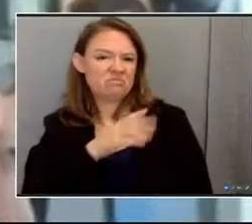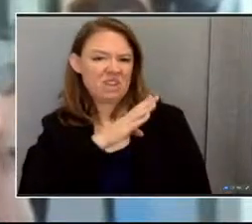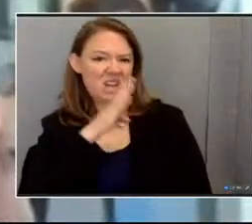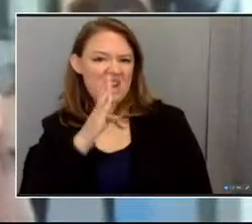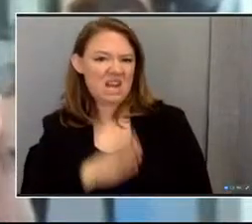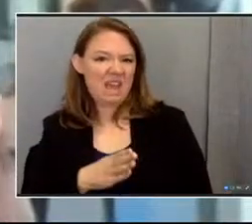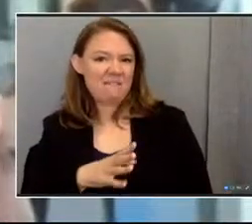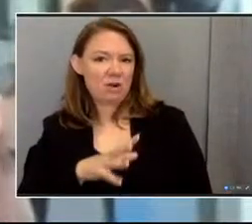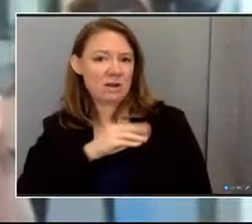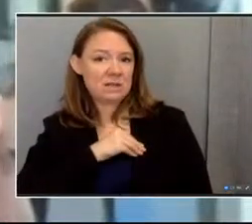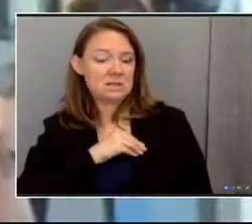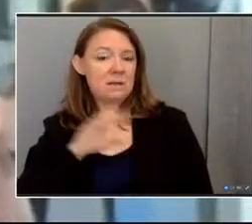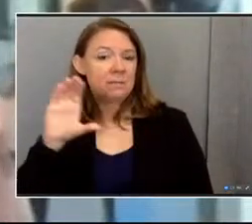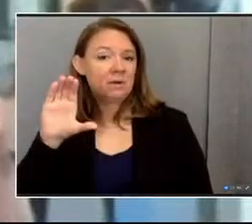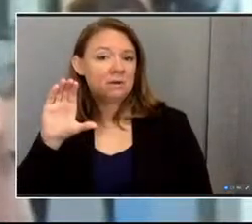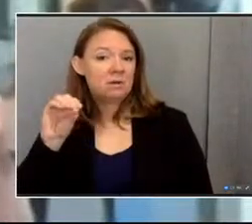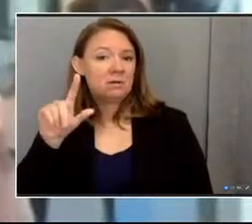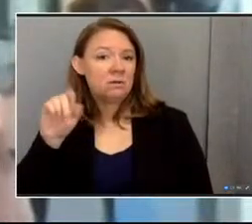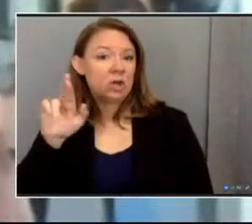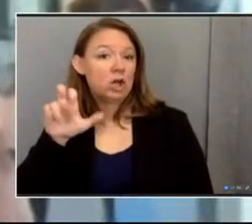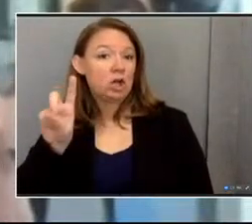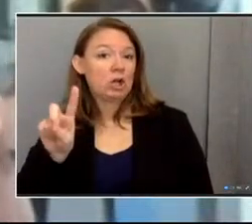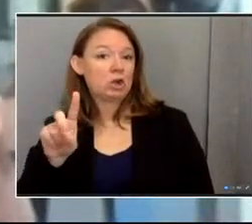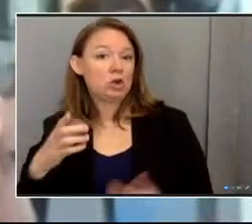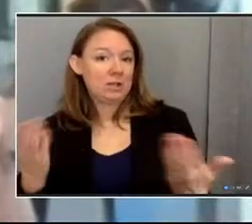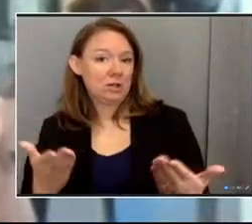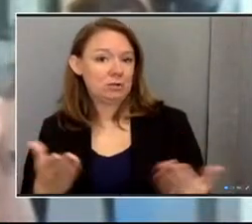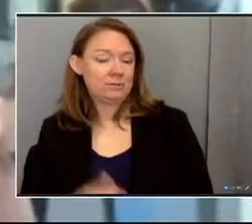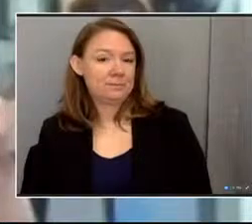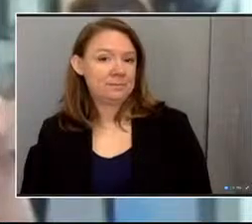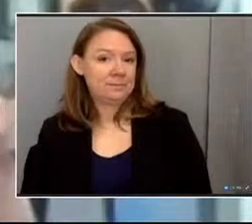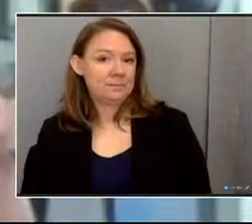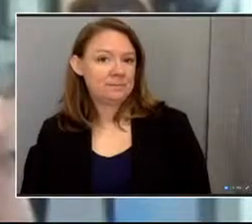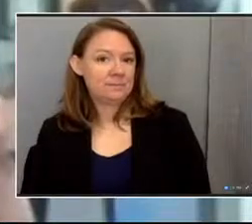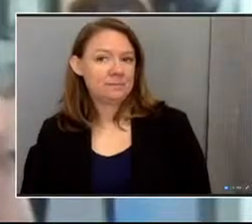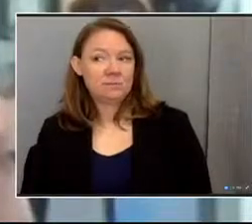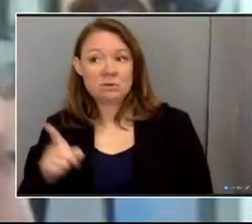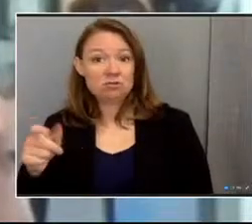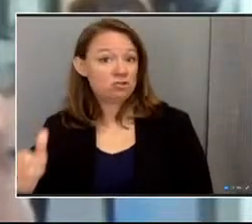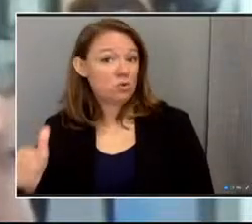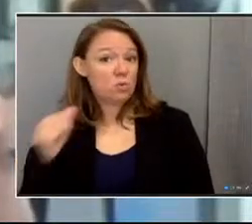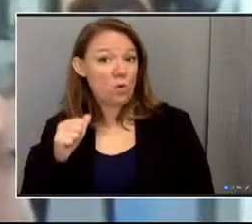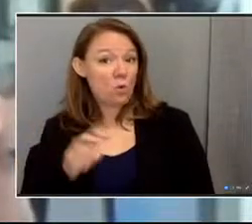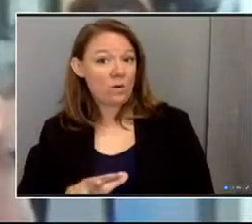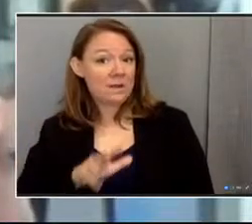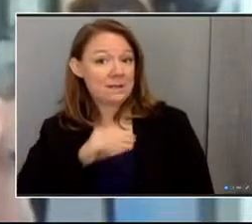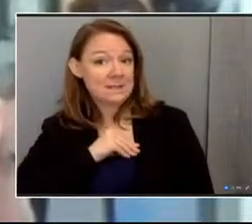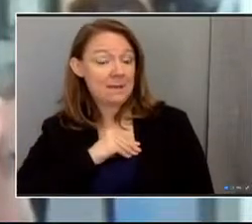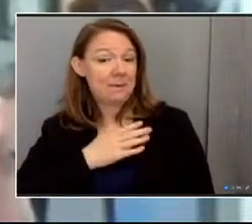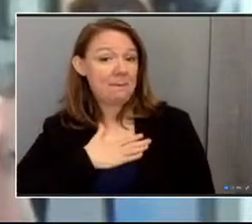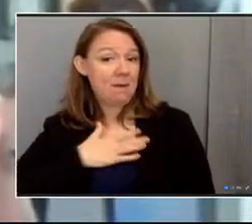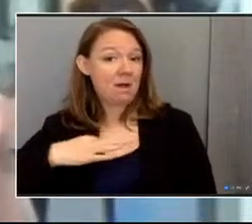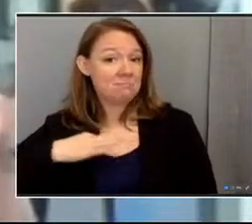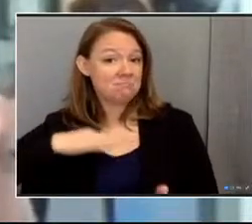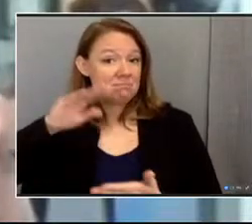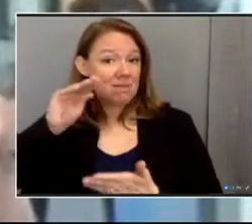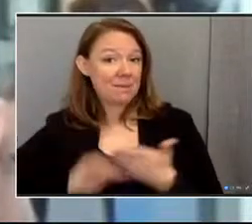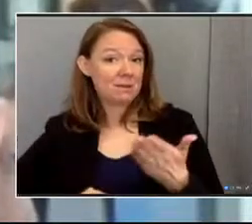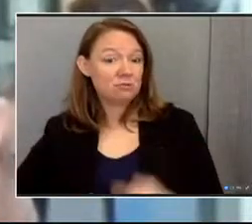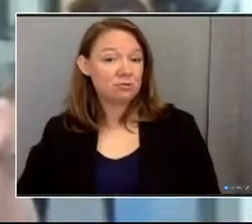at their institution. And she would not even take my application that I filled out. I felt most